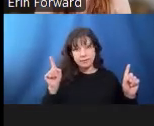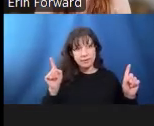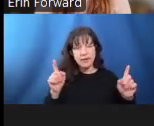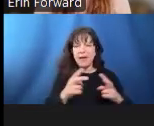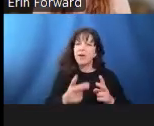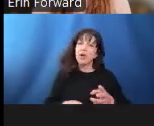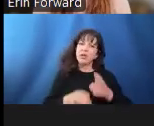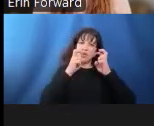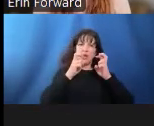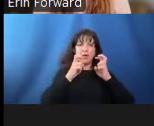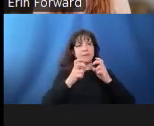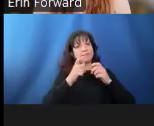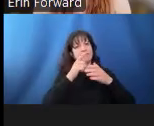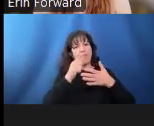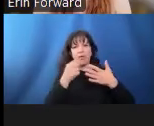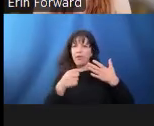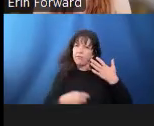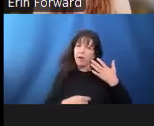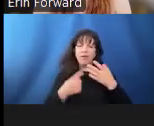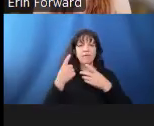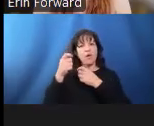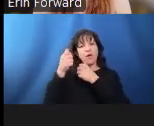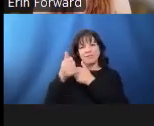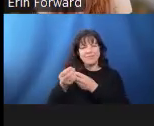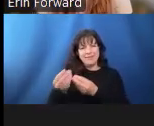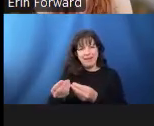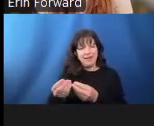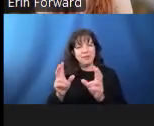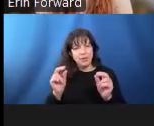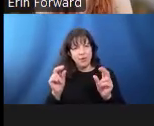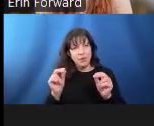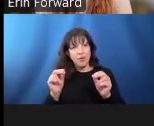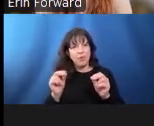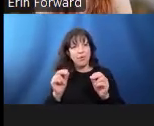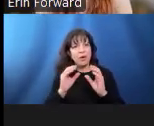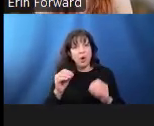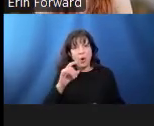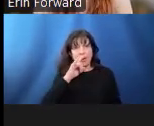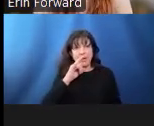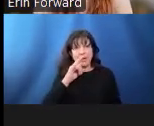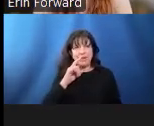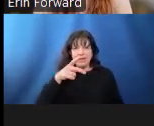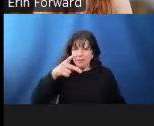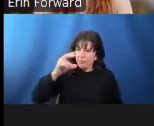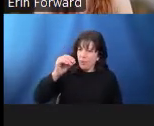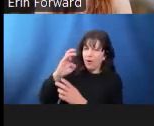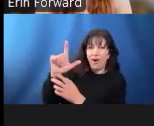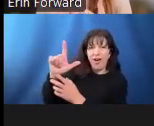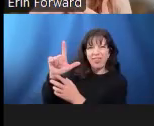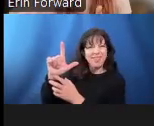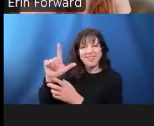feeding, because no kid is a protocol, and feeding is so